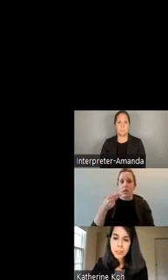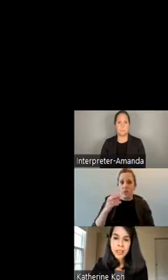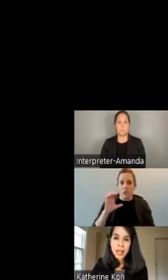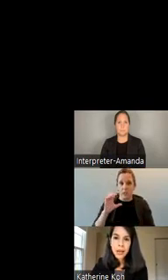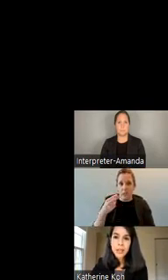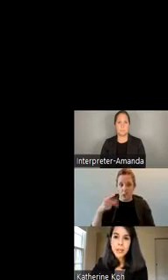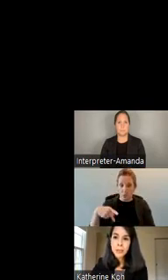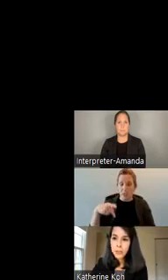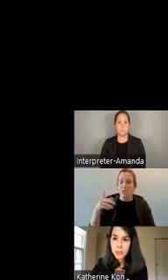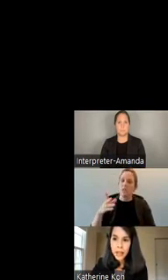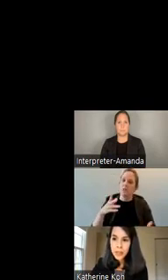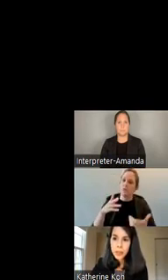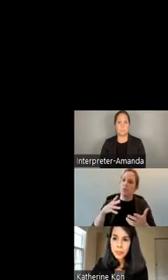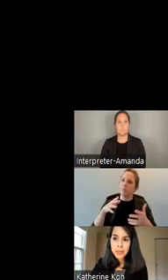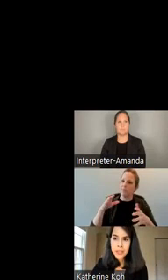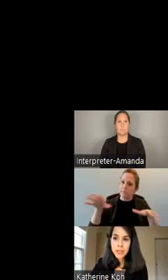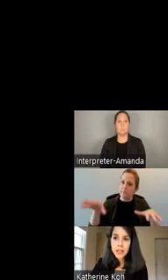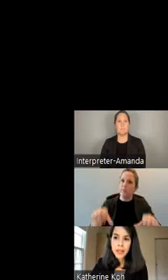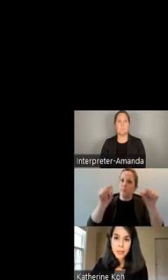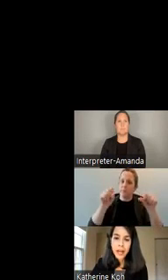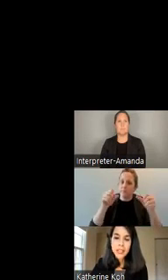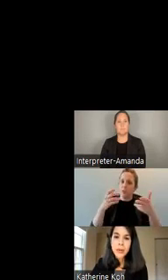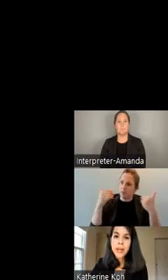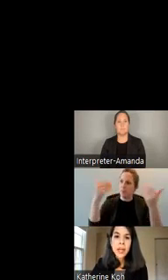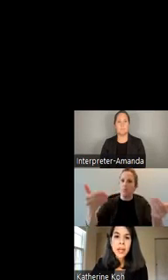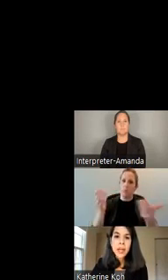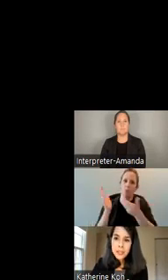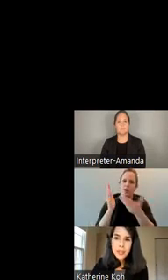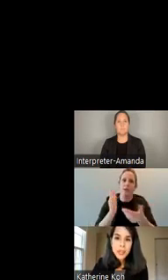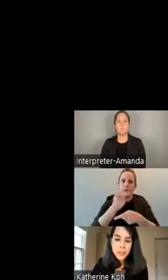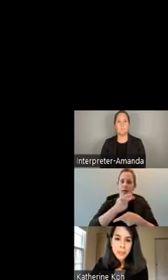bring care to people who likely wouldn't be receiving it otherwise so because so many people